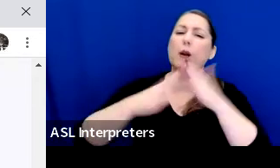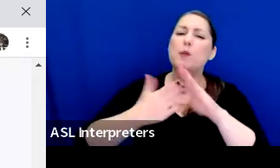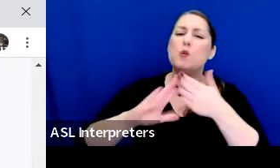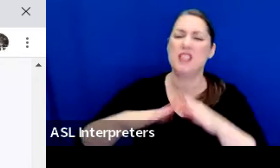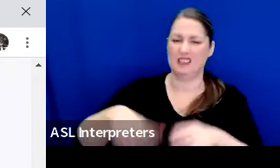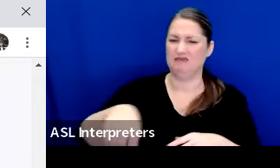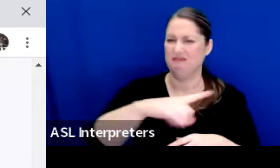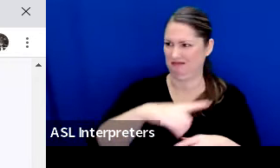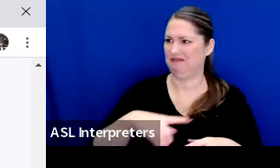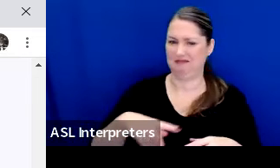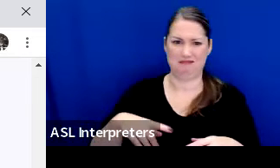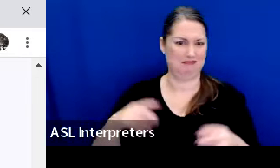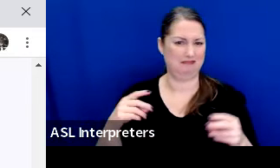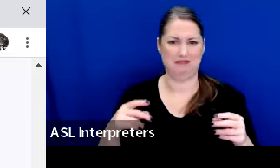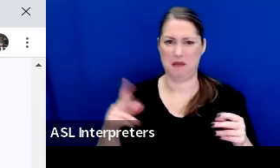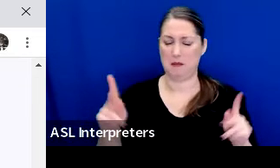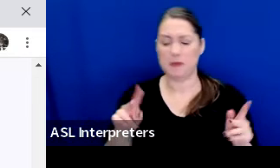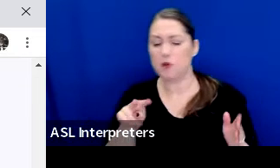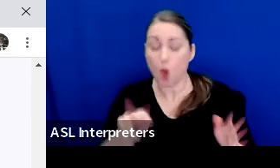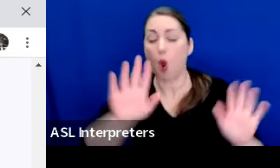people like they're on it, like in ten seconds, you answer the question. And.